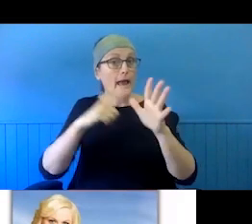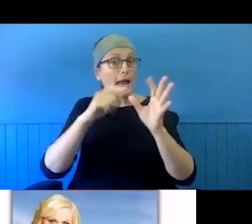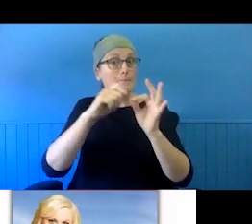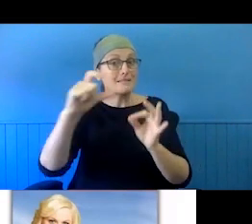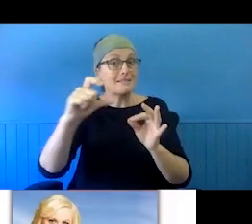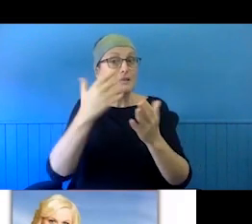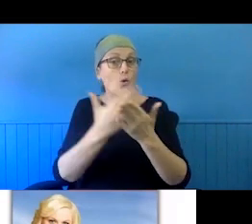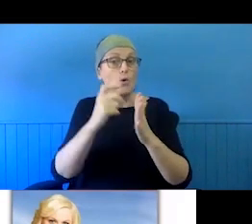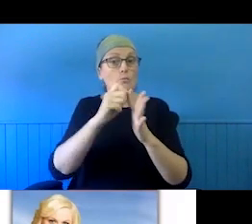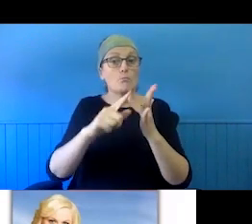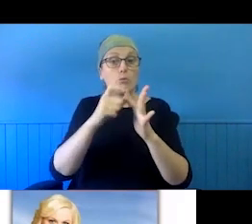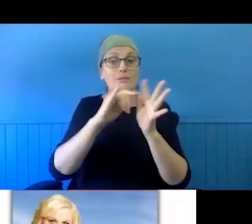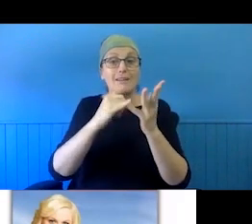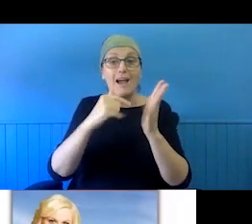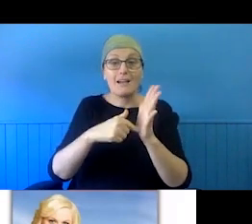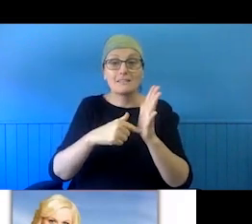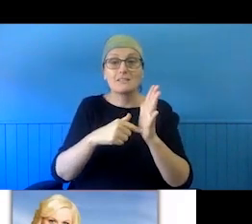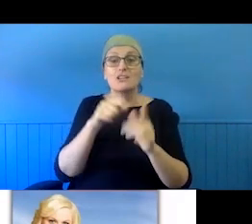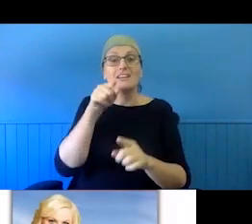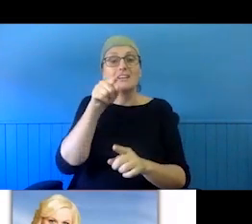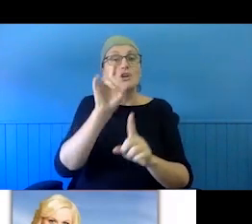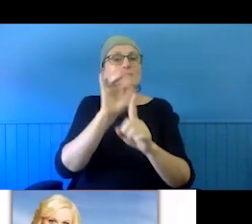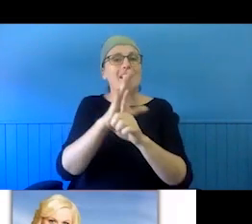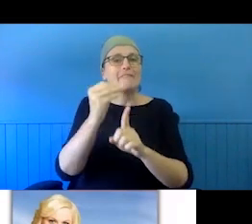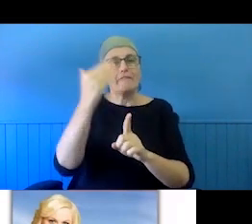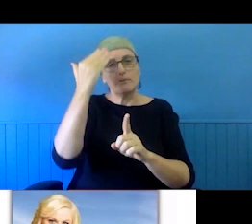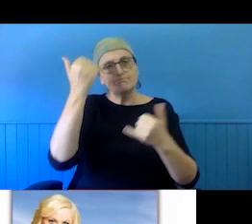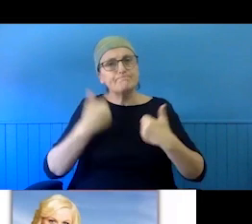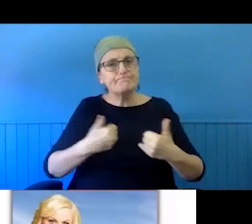mental health - she's really interested in ways that podcasting